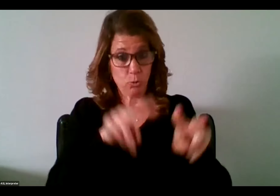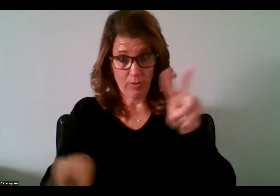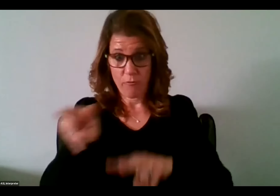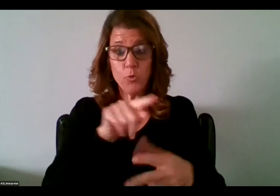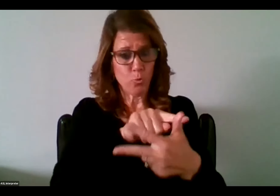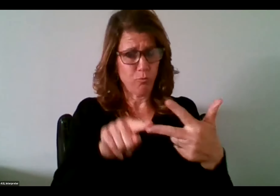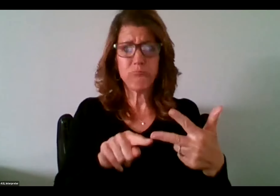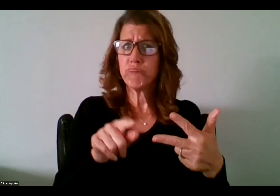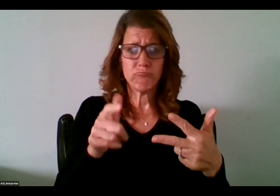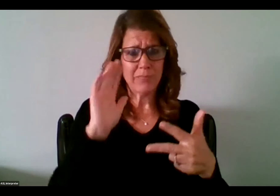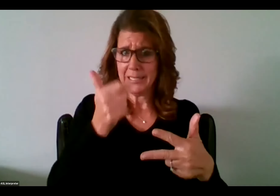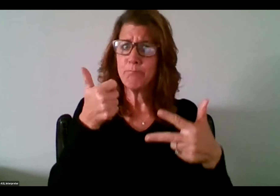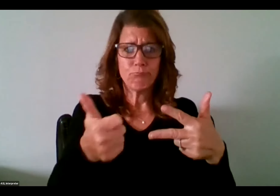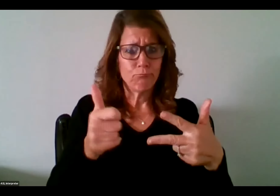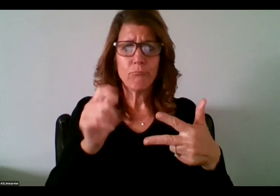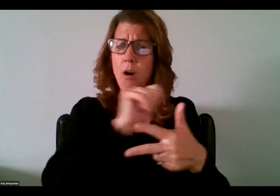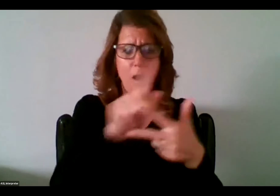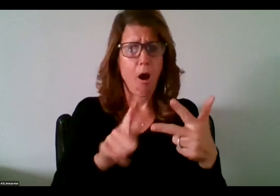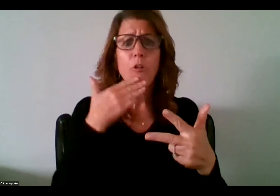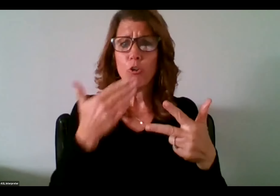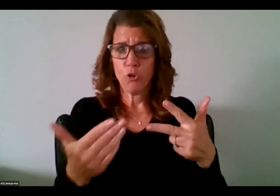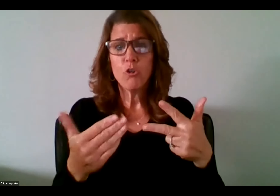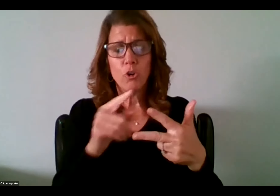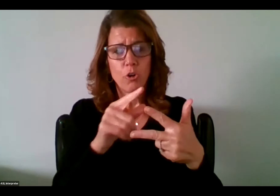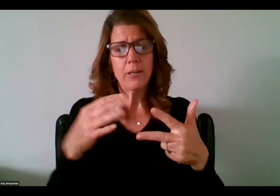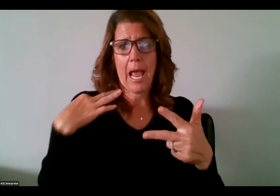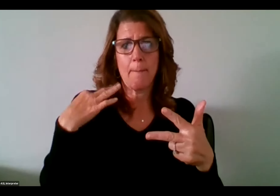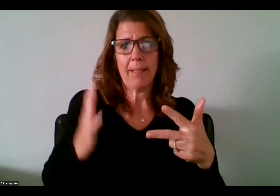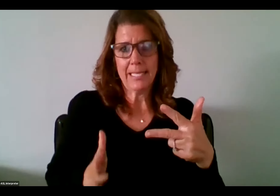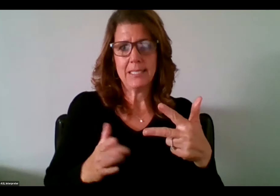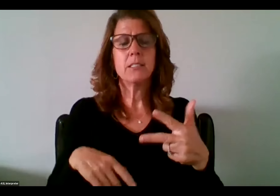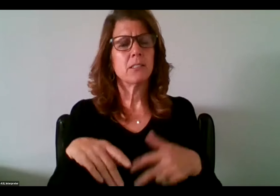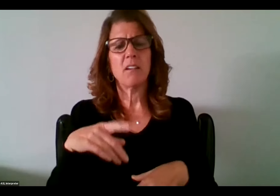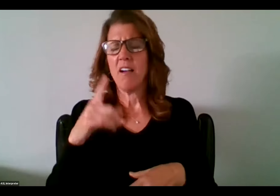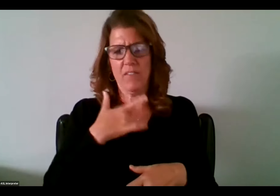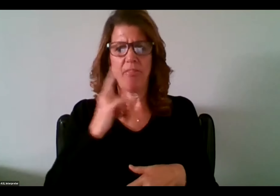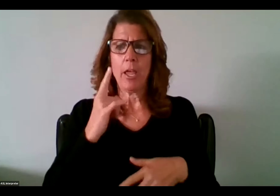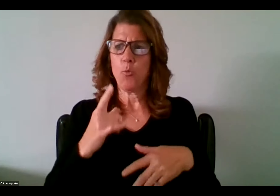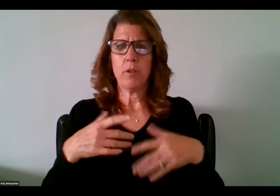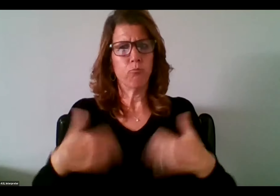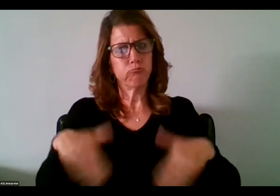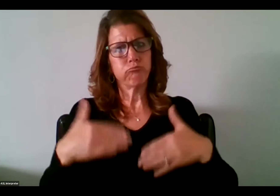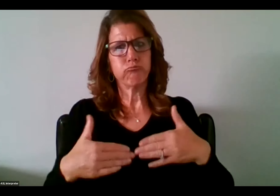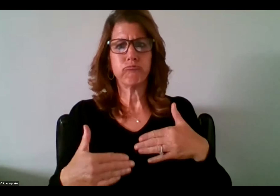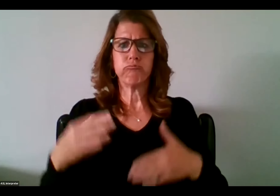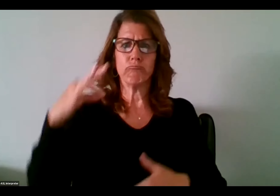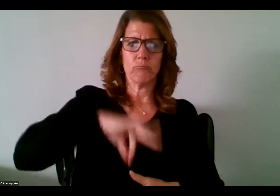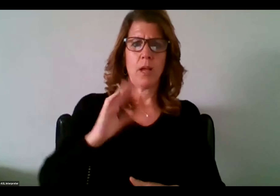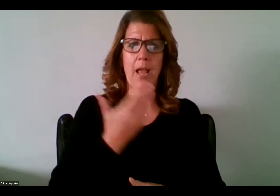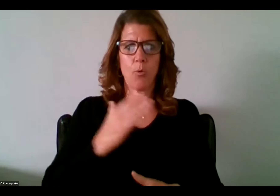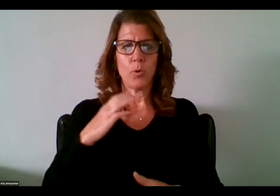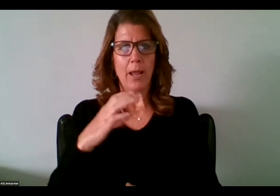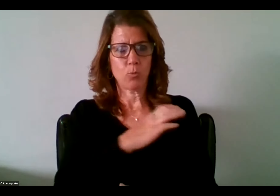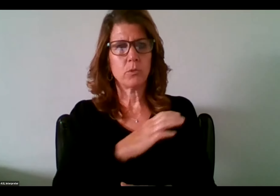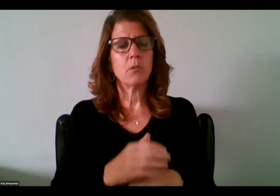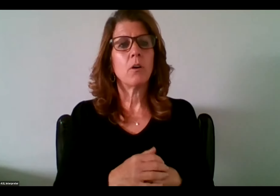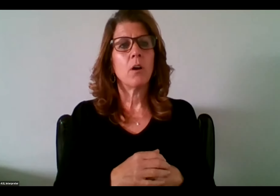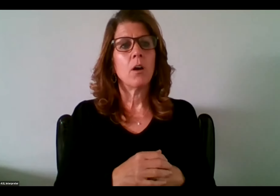good applicants and certainly make great addition to the council. The thing we could not decide